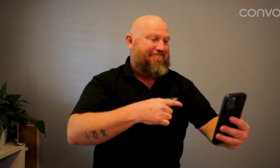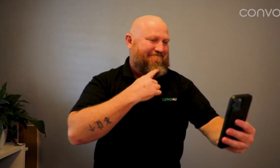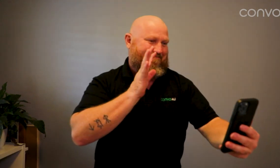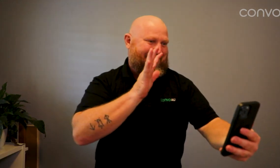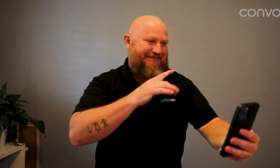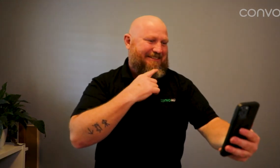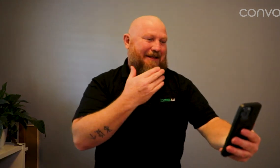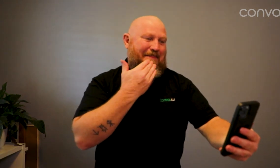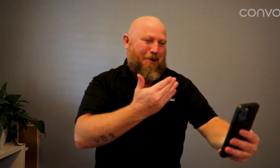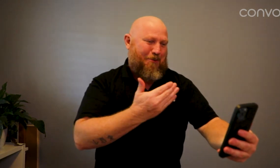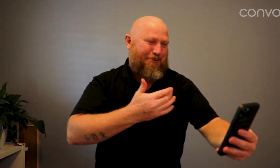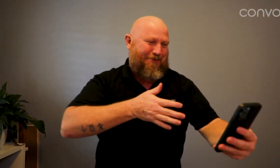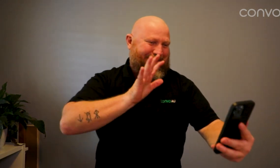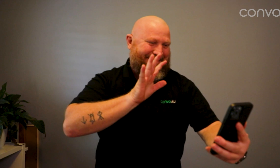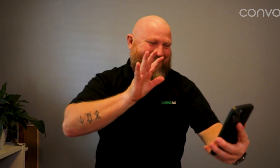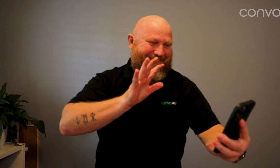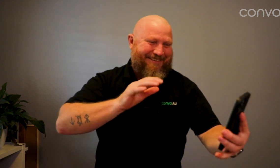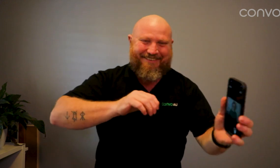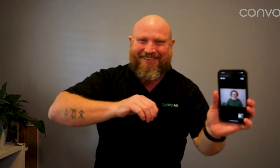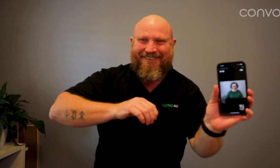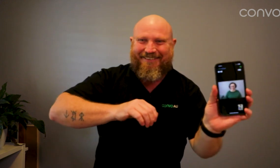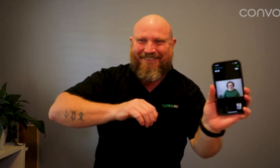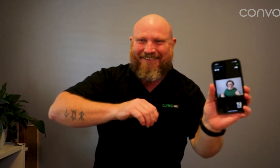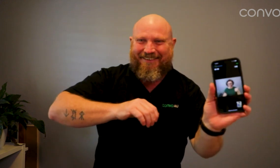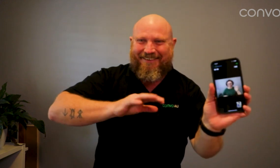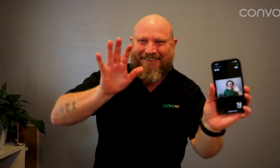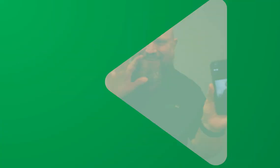Say “Thank you and wave”. Wave.